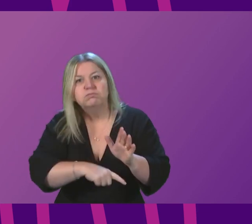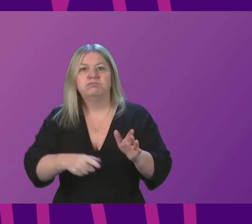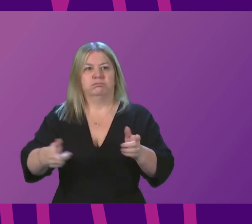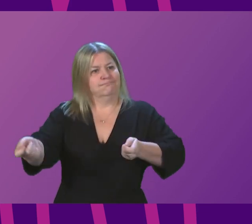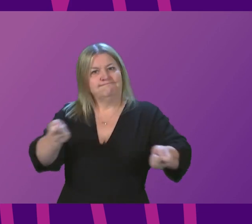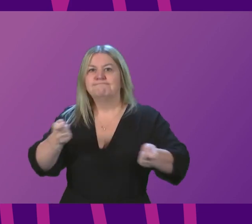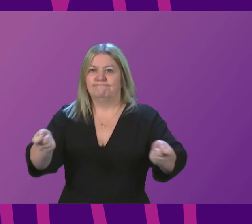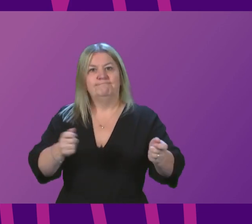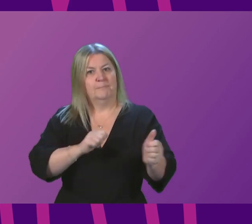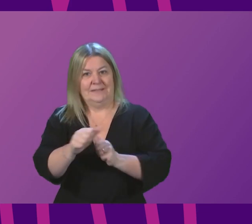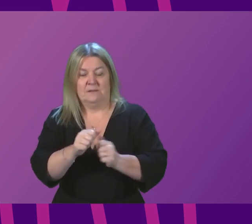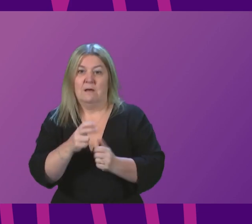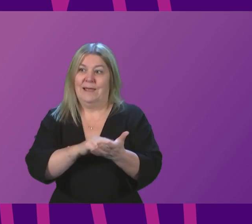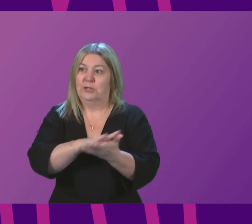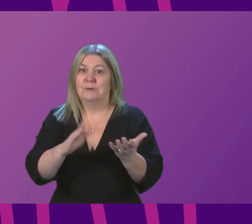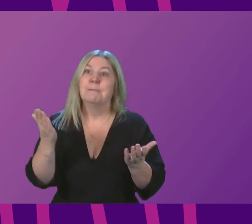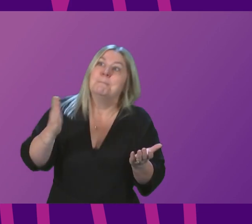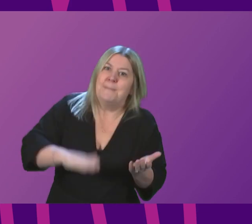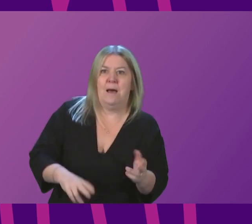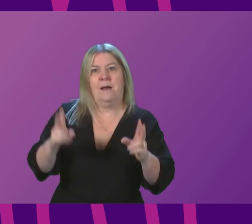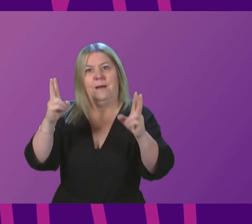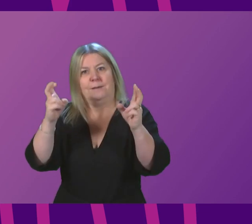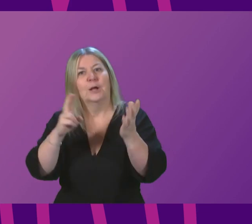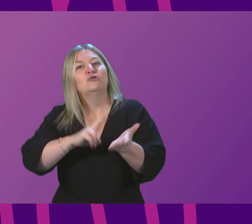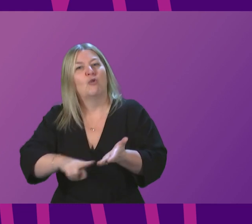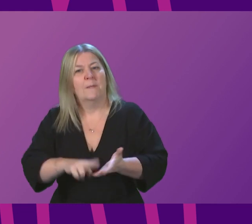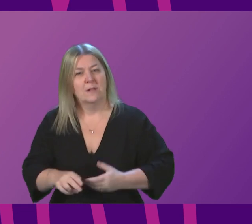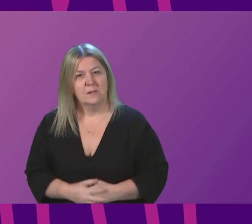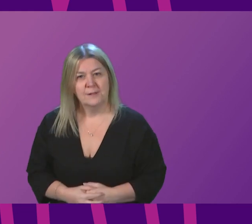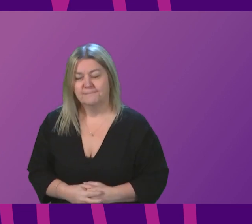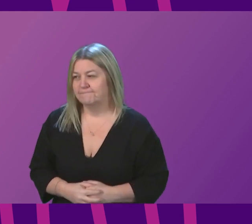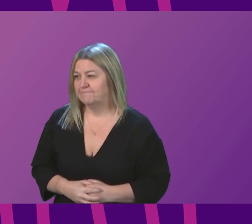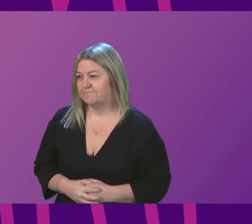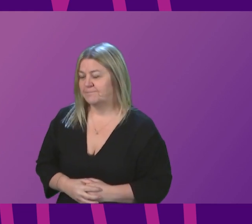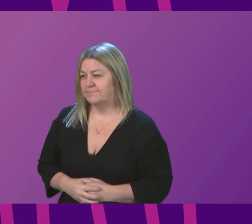back to normal. The First Minister says that what I said about emergency-only services is not the case.